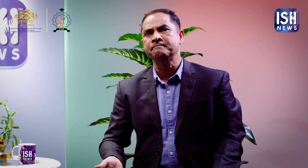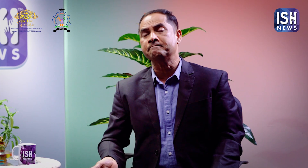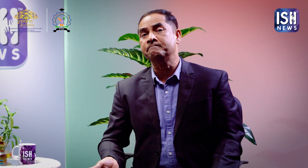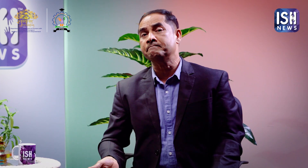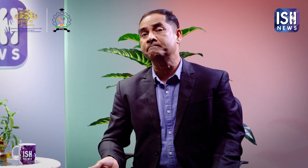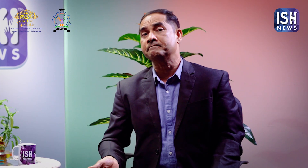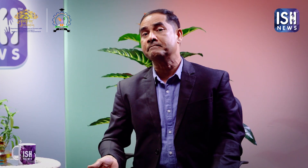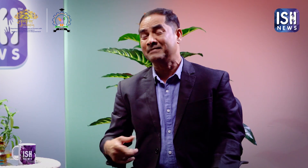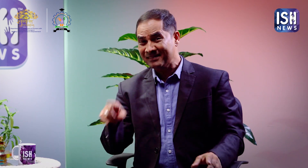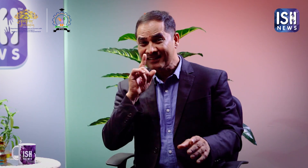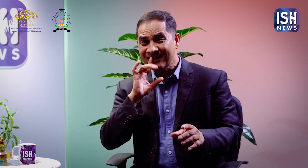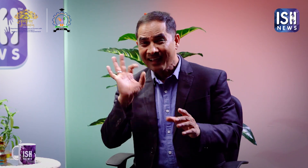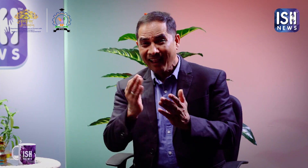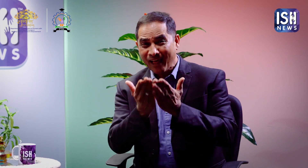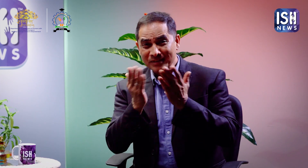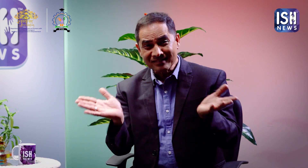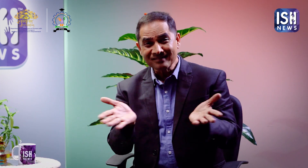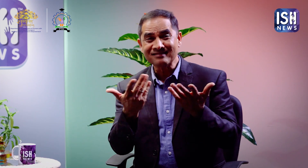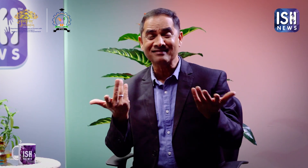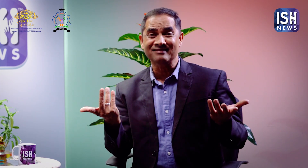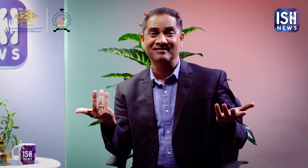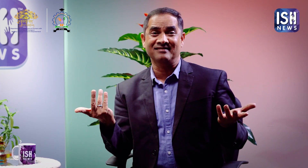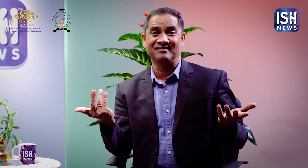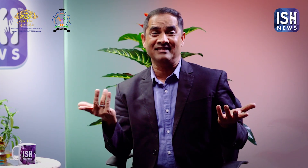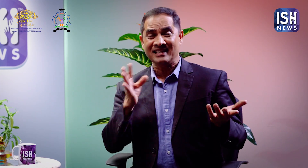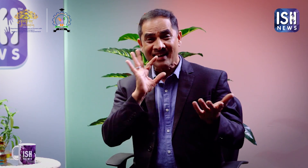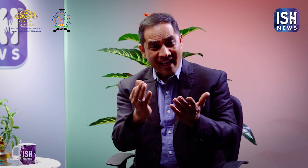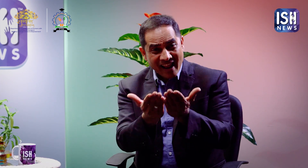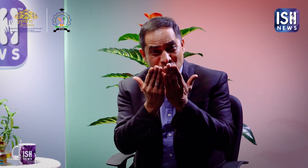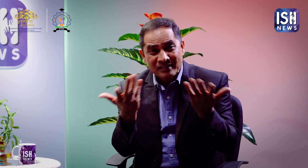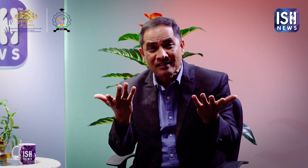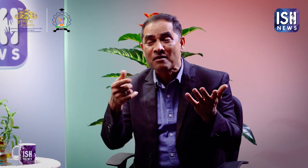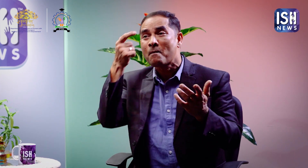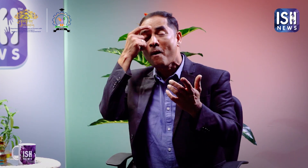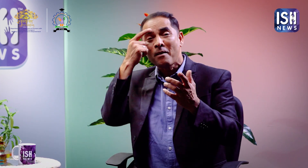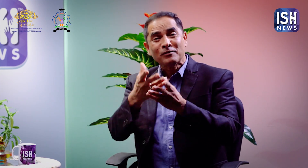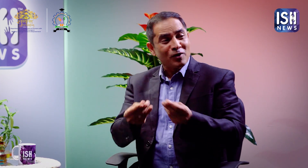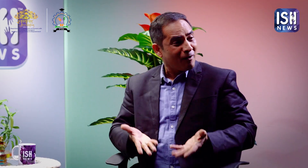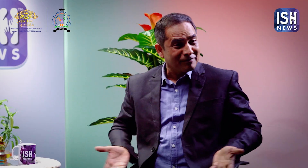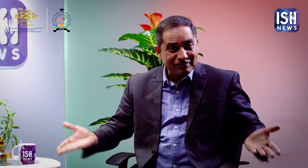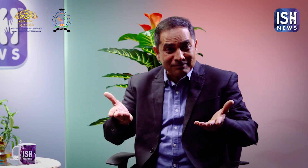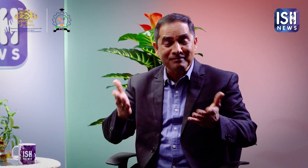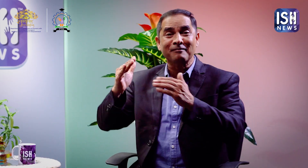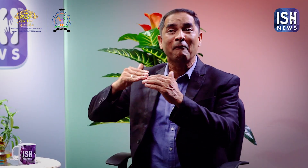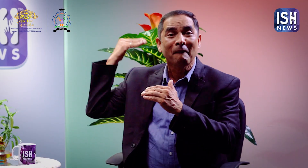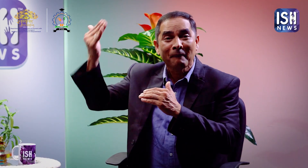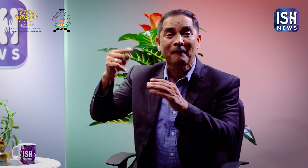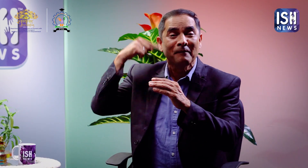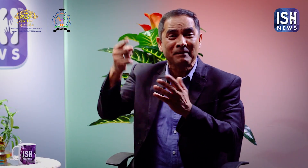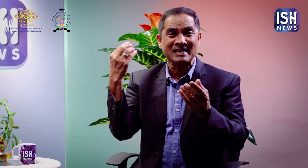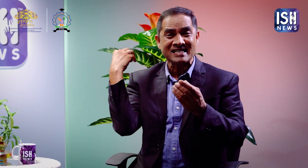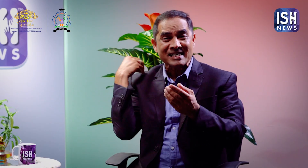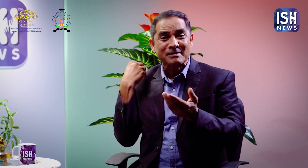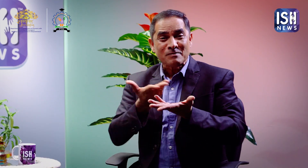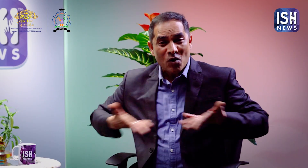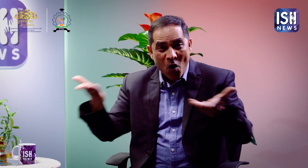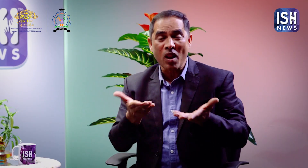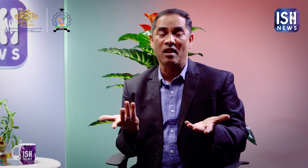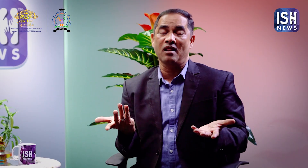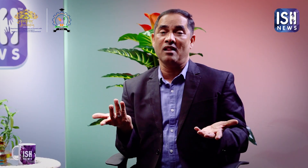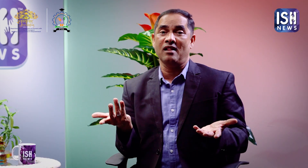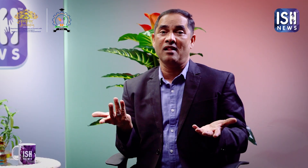It is essential to take your education seriously, as it is key to solving current and future challenges.